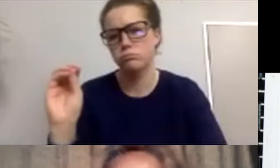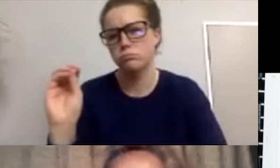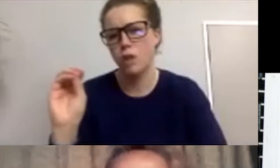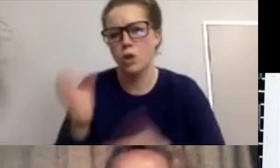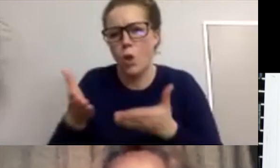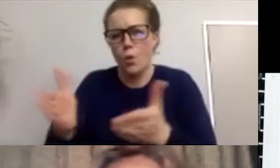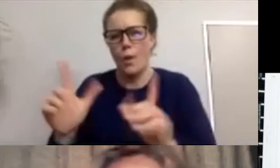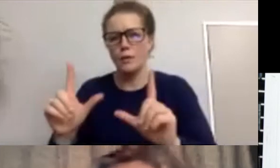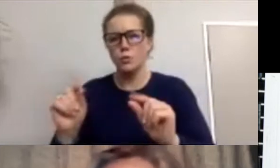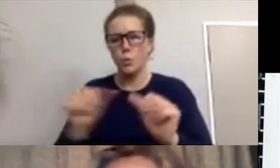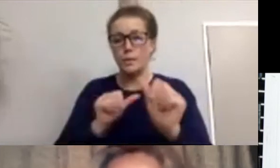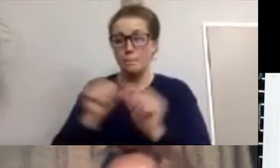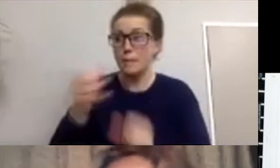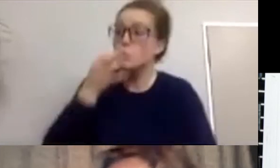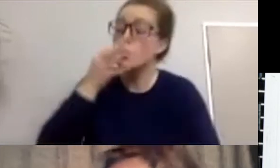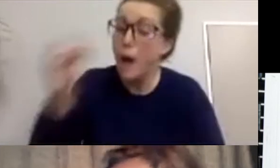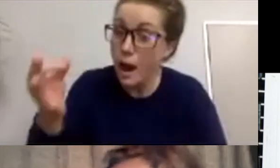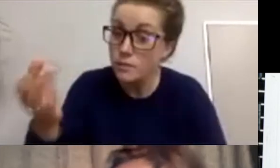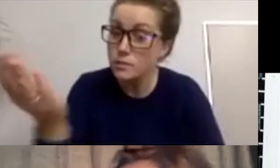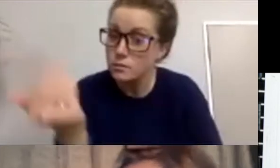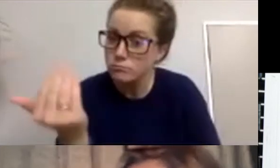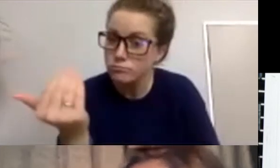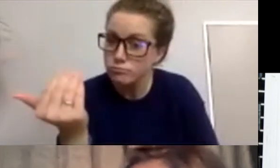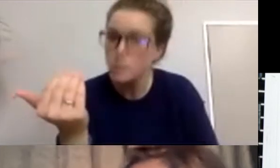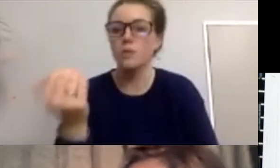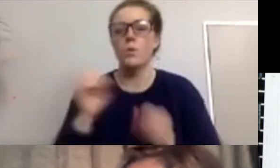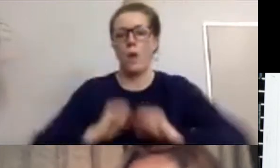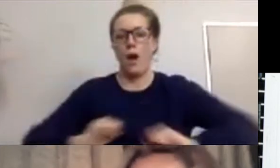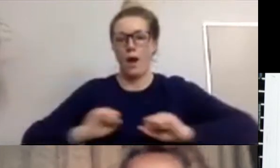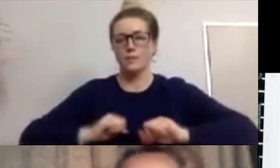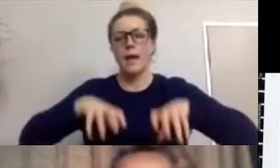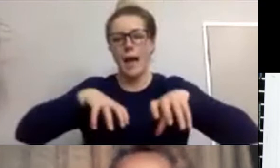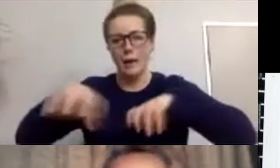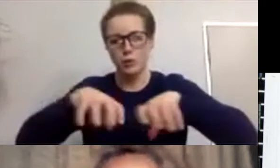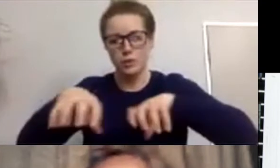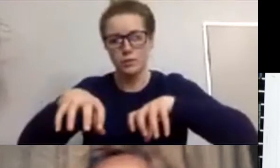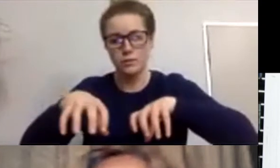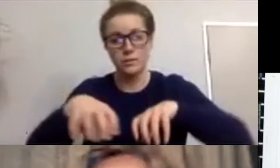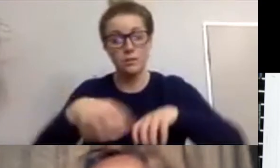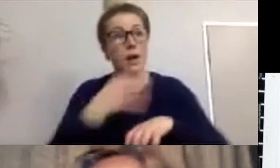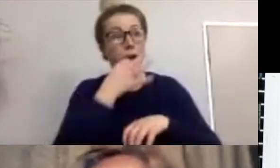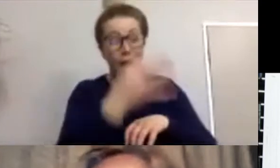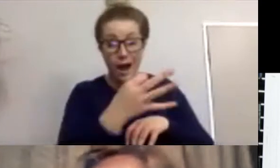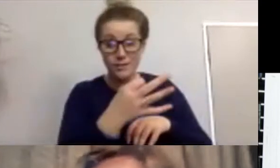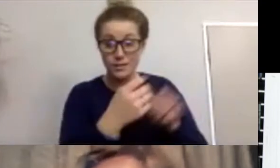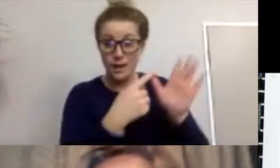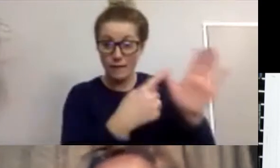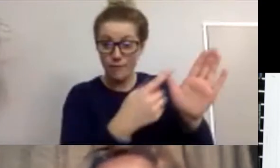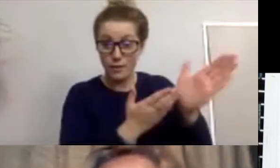you'll get better results. Don't hesitate to seek expert advice through Arts Access.